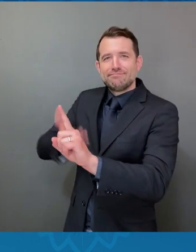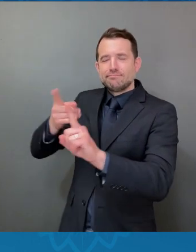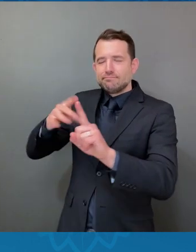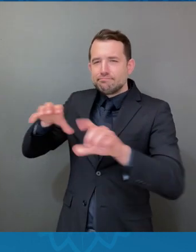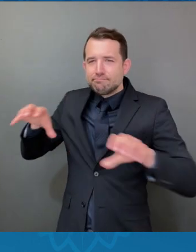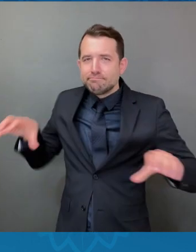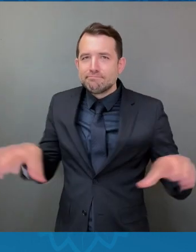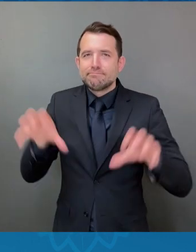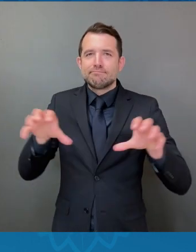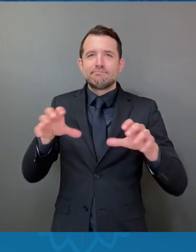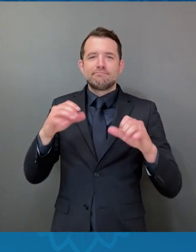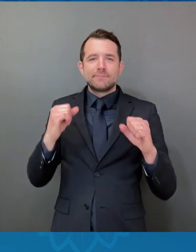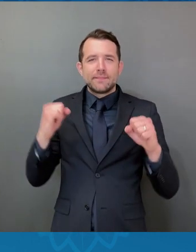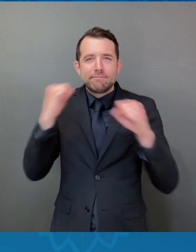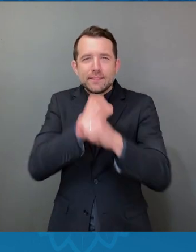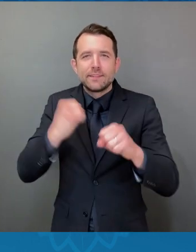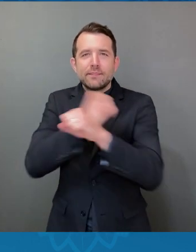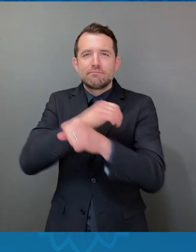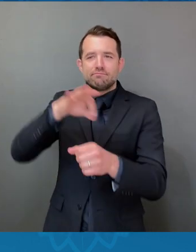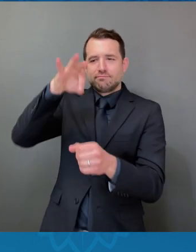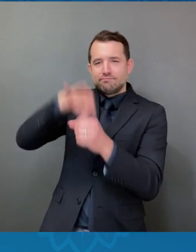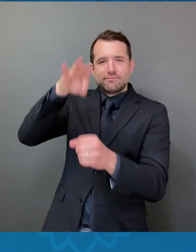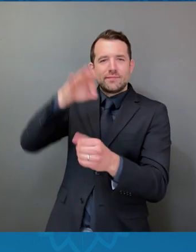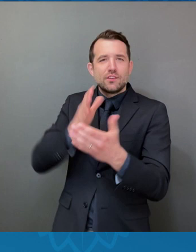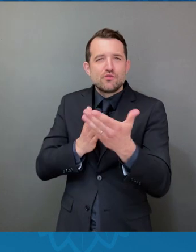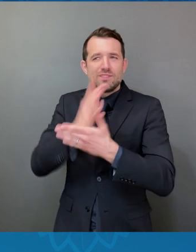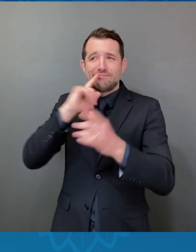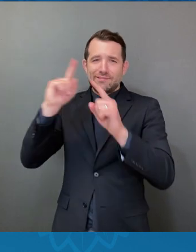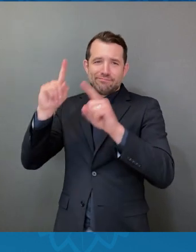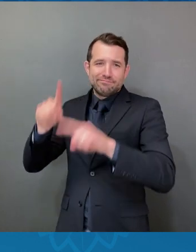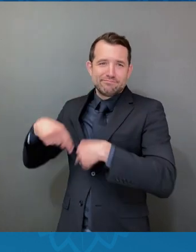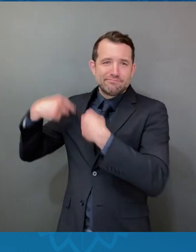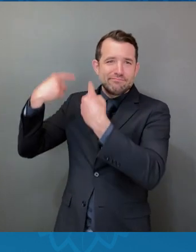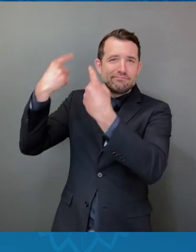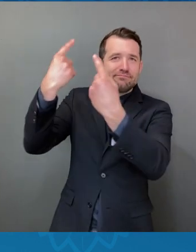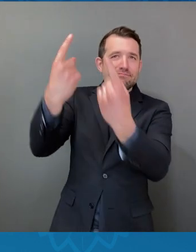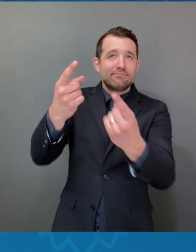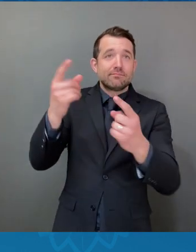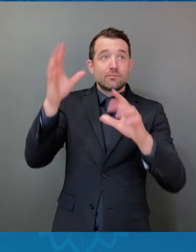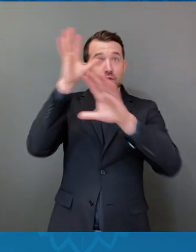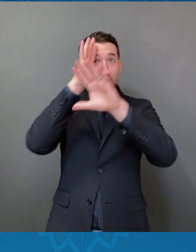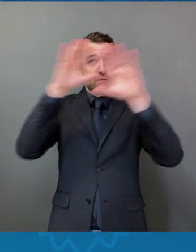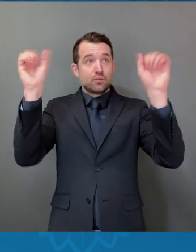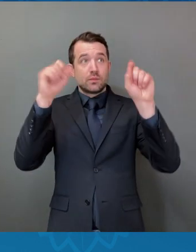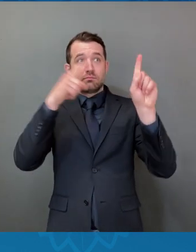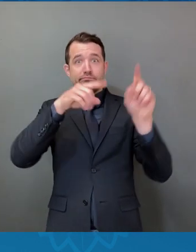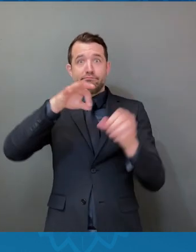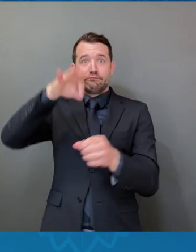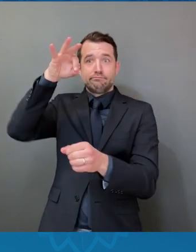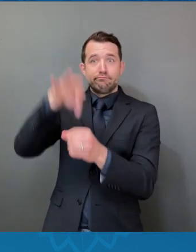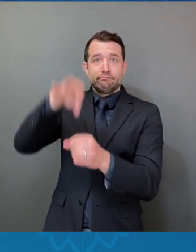and since day one of this administration, she has continued that work, pressing for essential voting rights legislation.